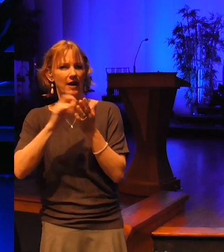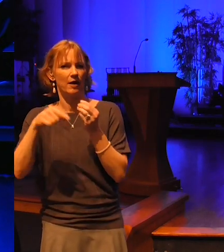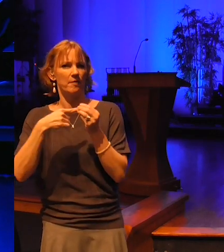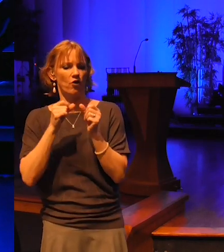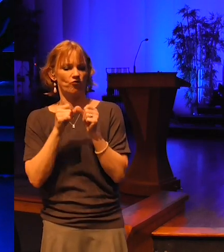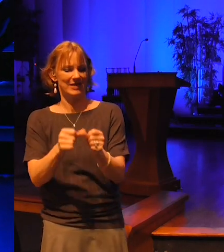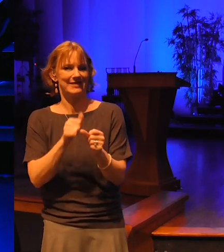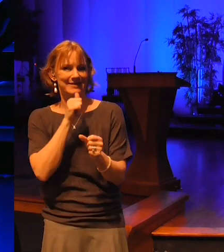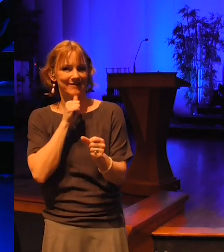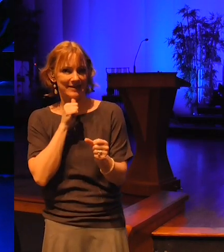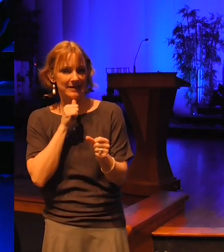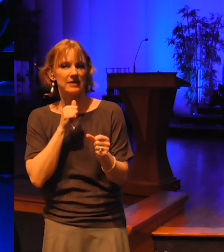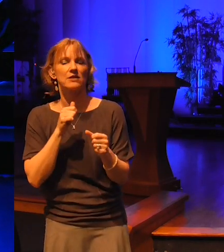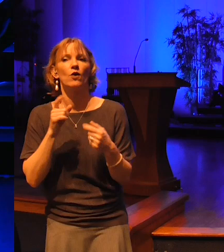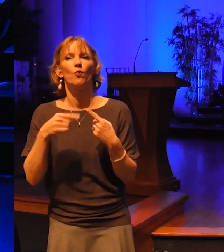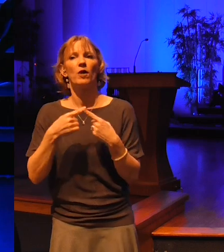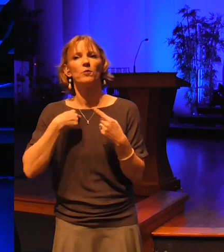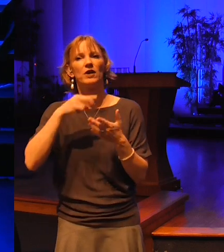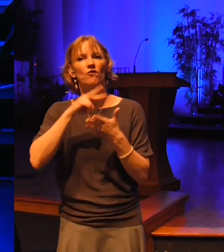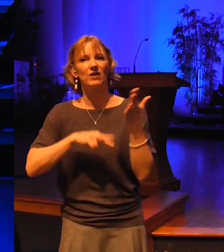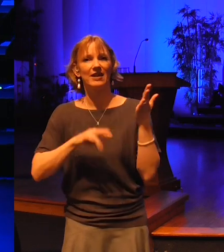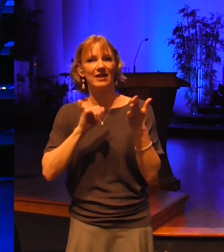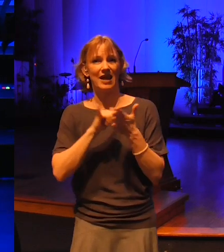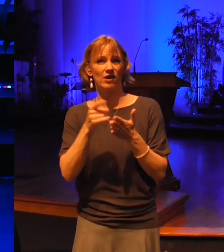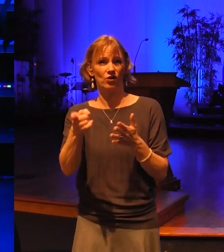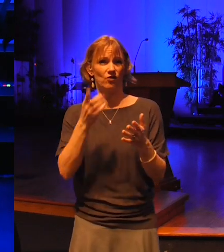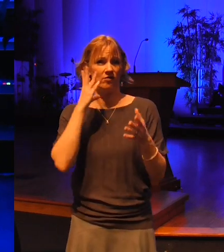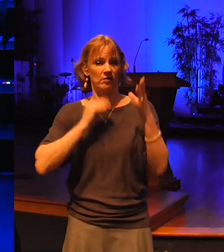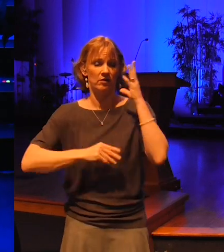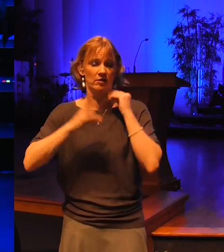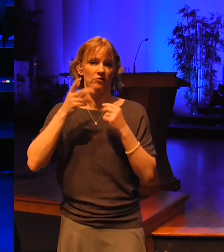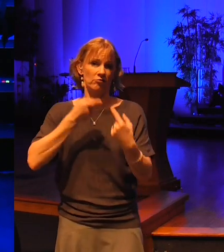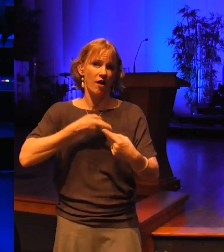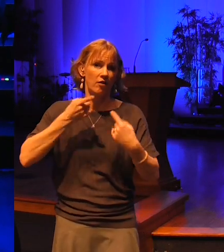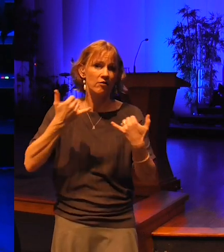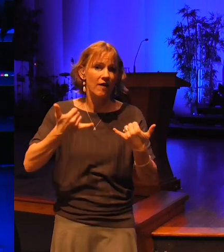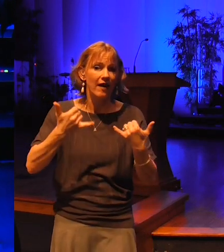read it as a statement of you're going through it right now someone doesn't know the truth of who